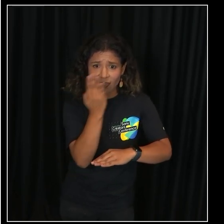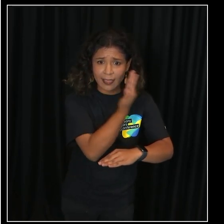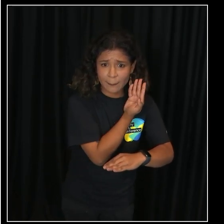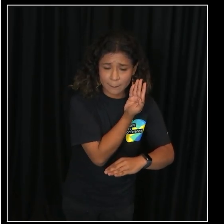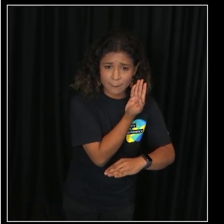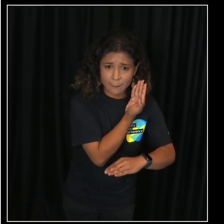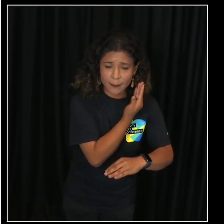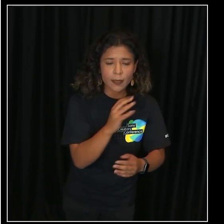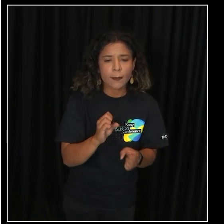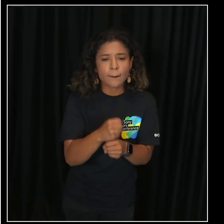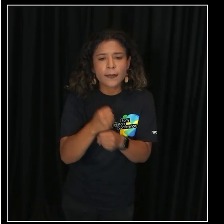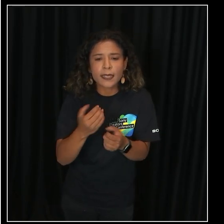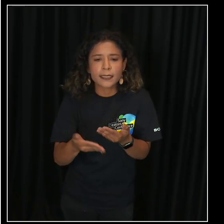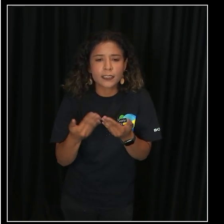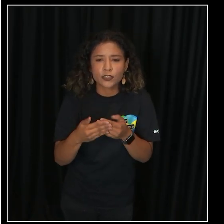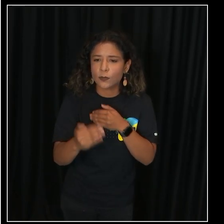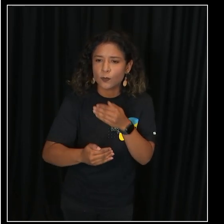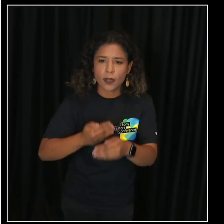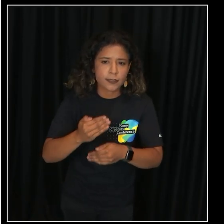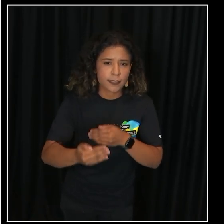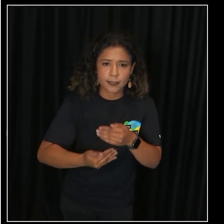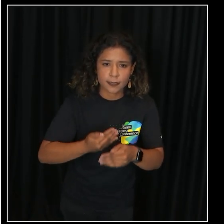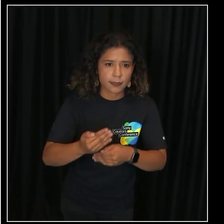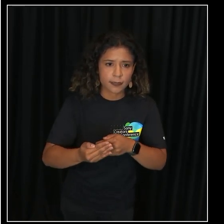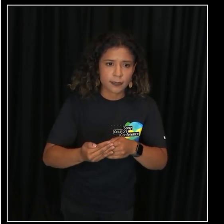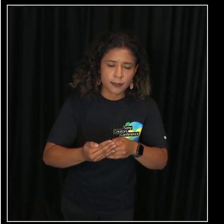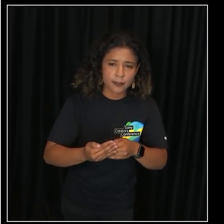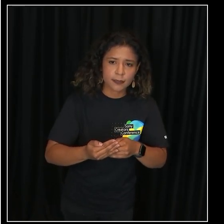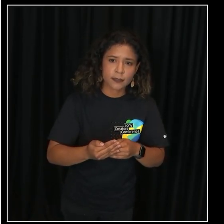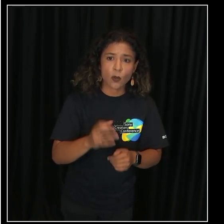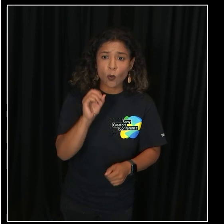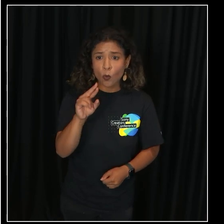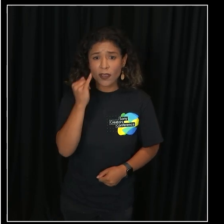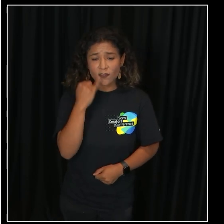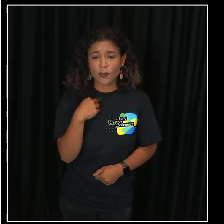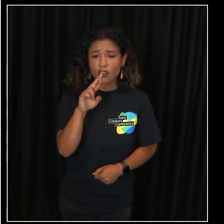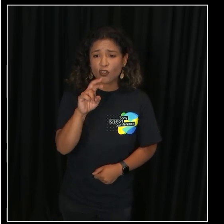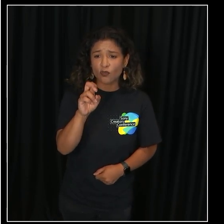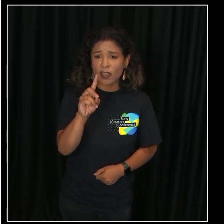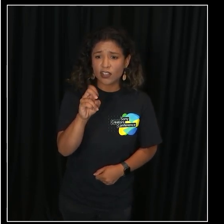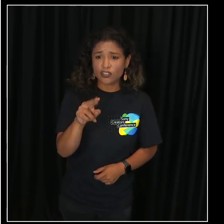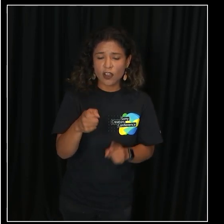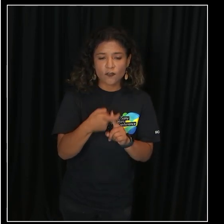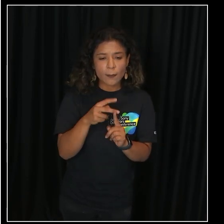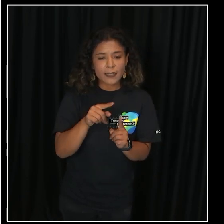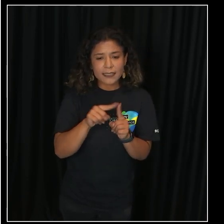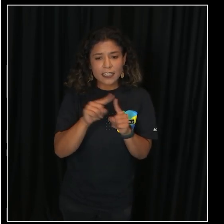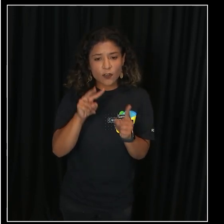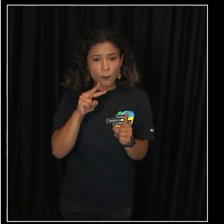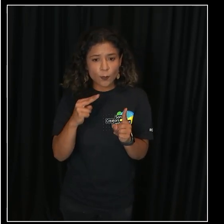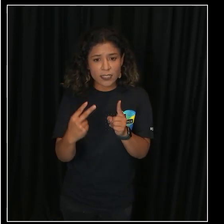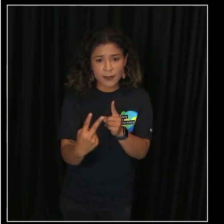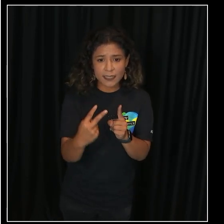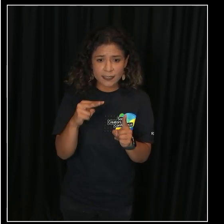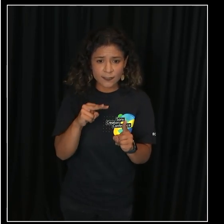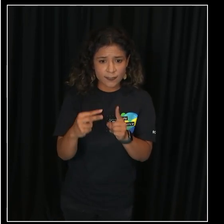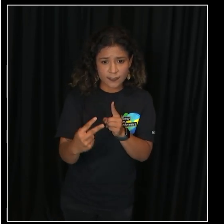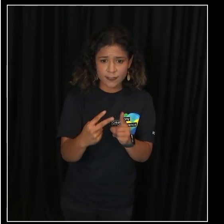when you're generating a shape, you're sort of rendering them from different perspectives. And so if you render the back and the front is going to try and put a face in the back and in the front.